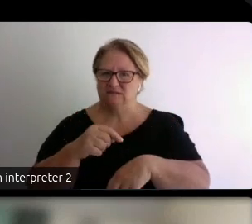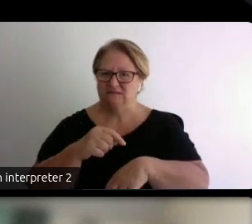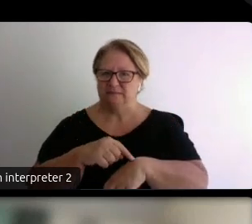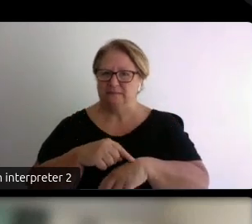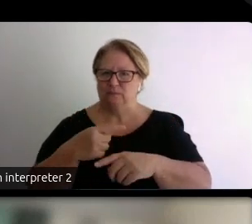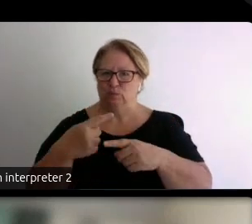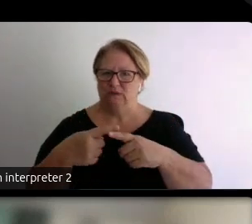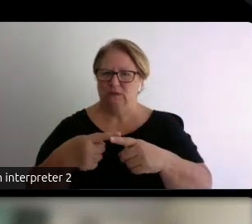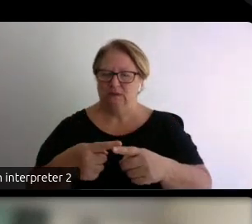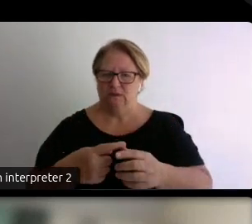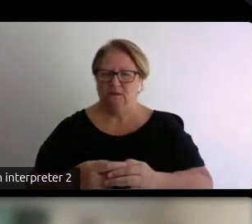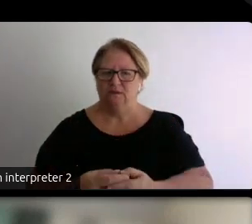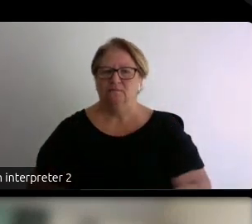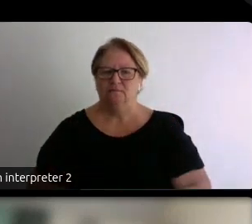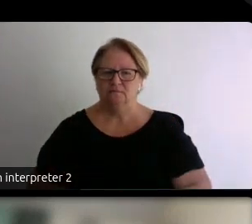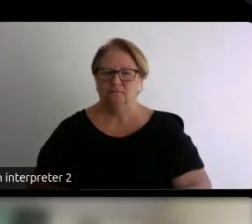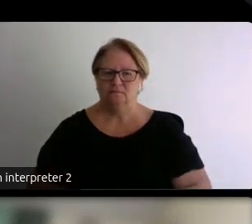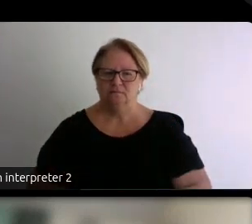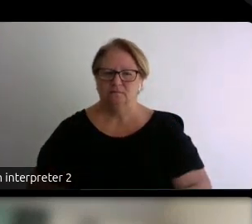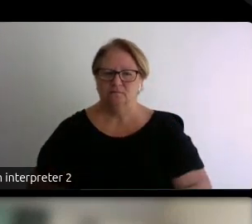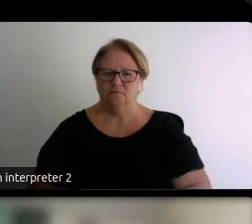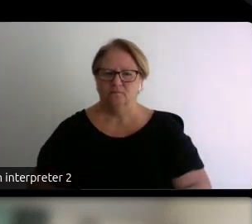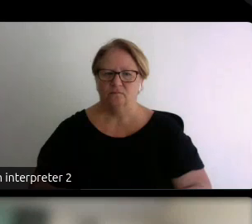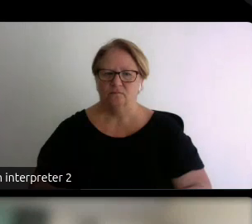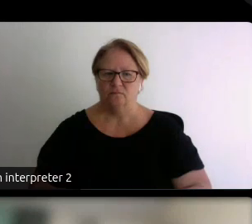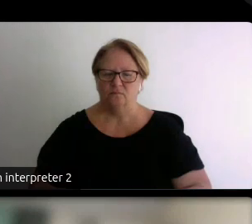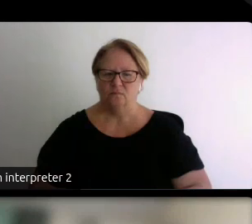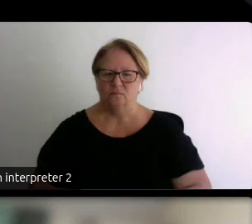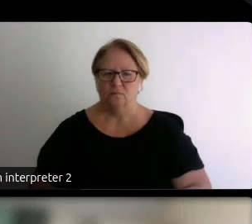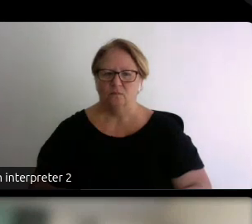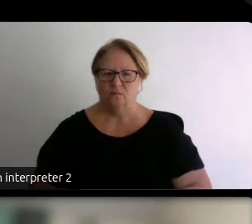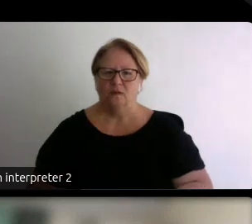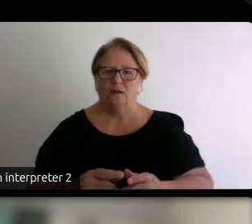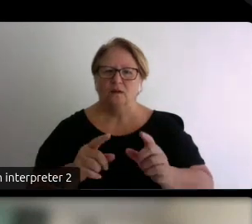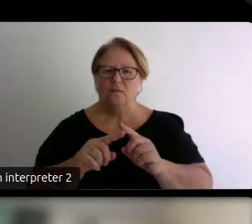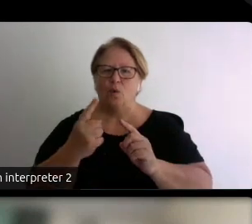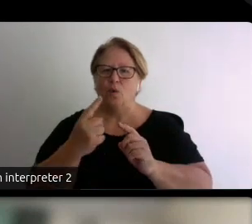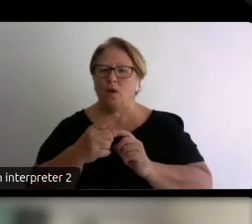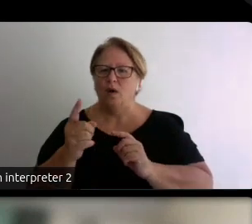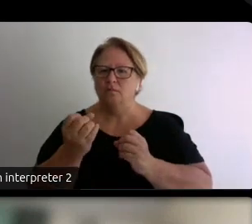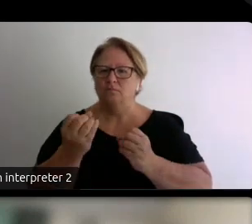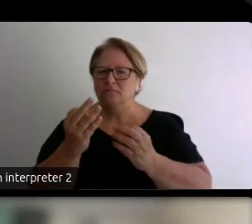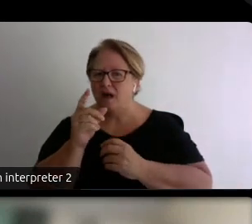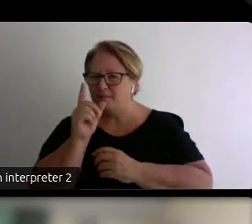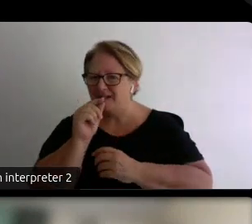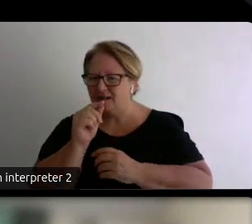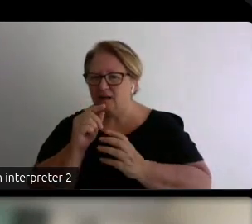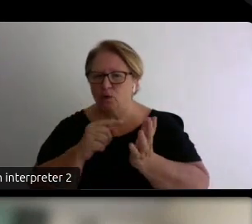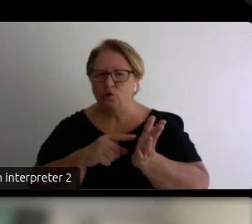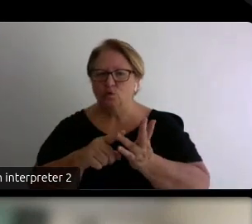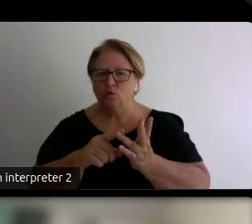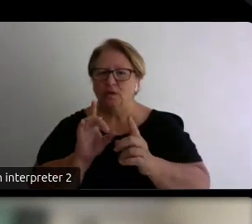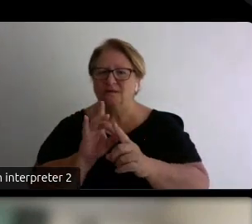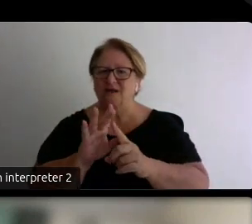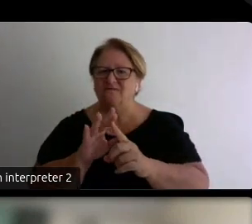um you know those who may otherwise not have the ability or the capacity to self- advocate um for